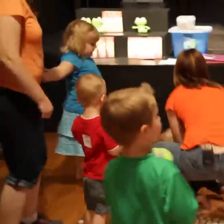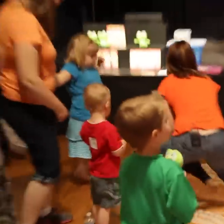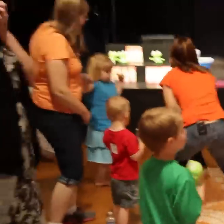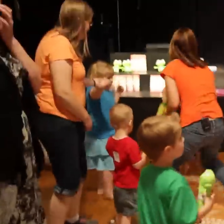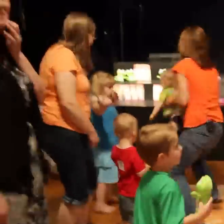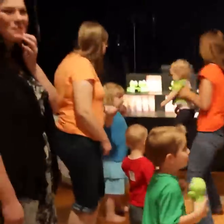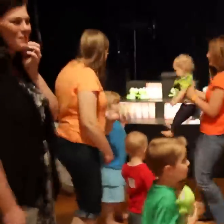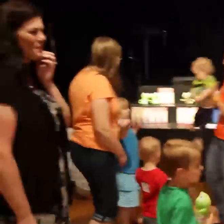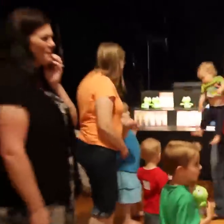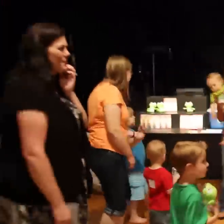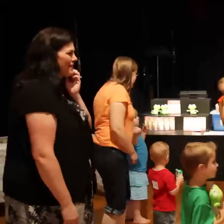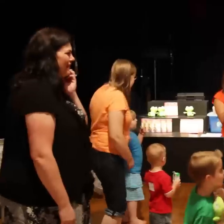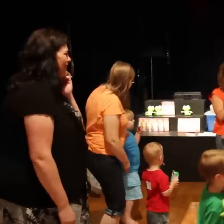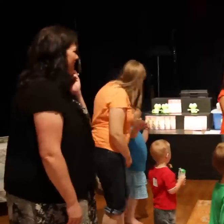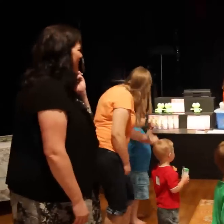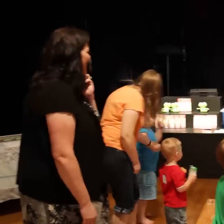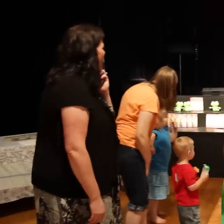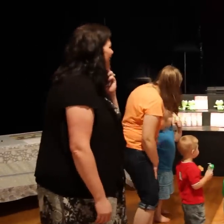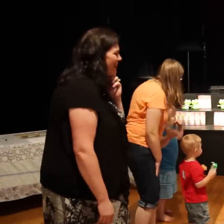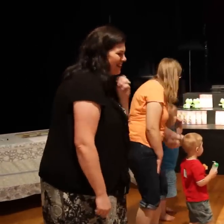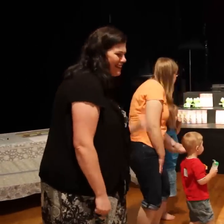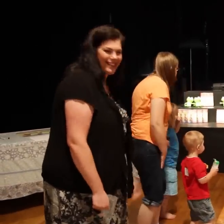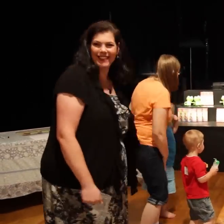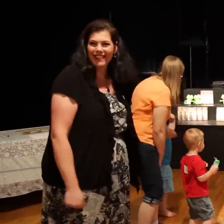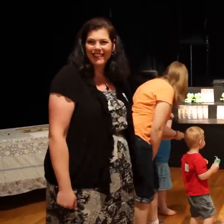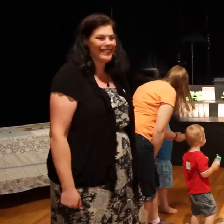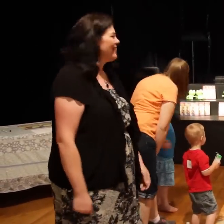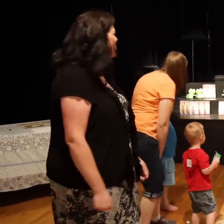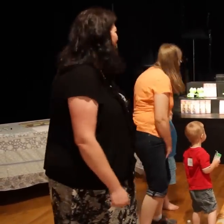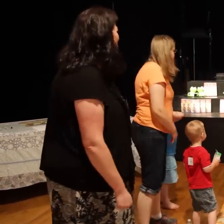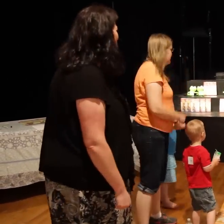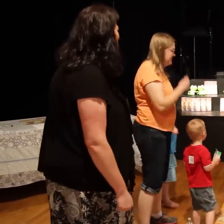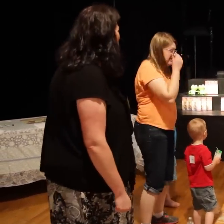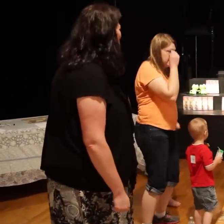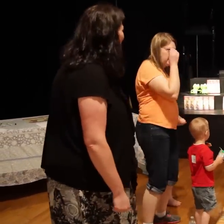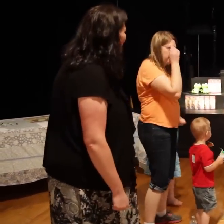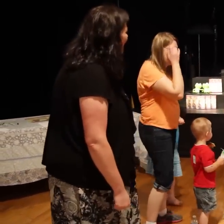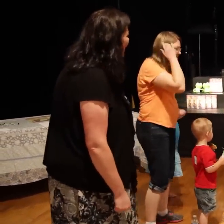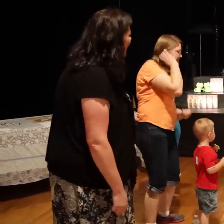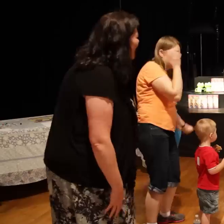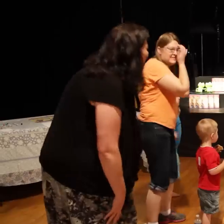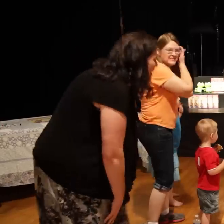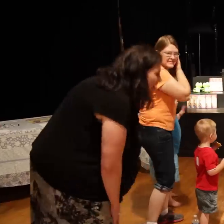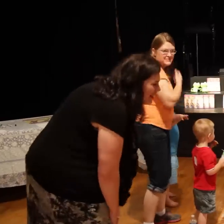Spence! Come here tiny! Where you going Shad? Where you going?